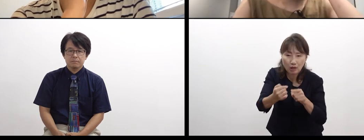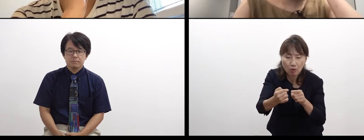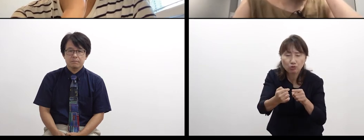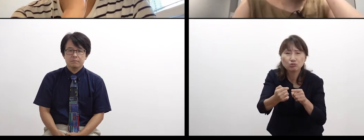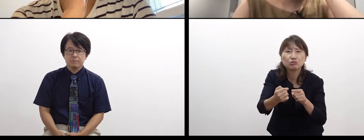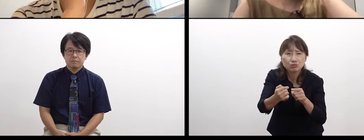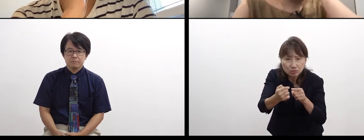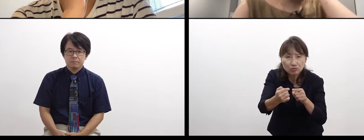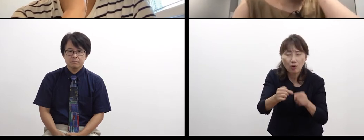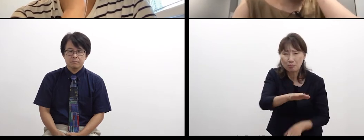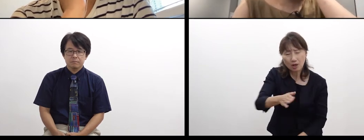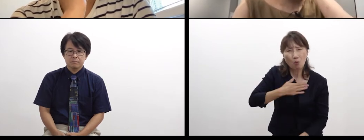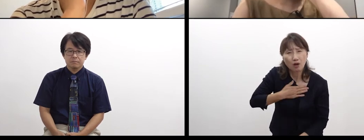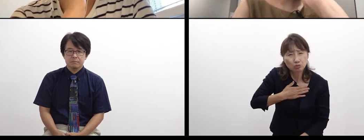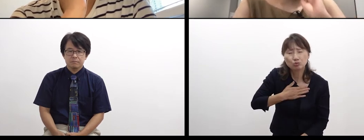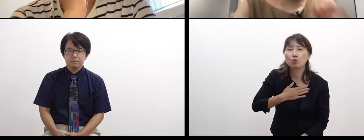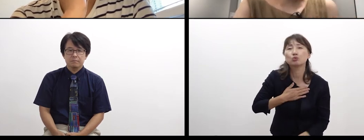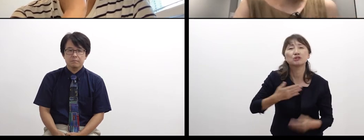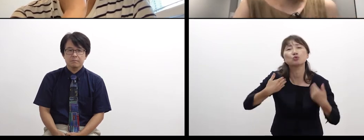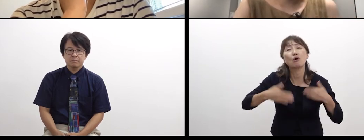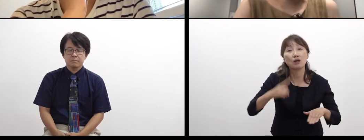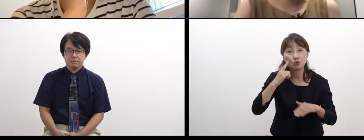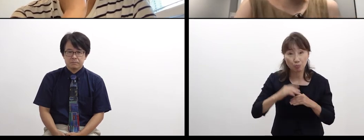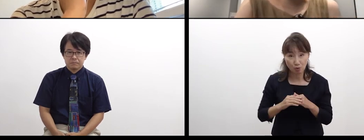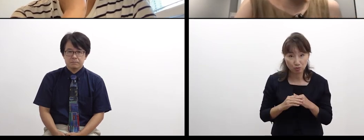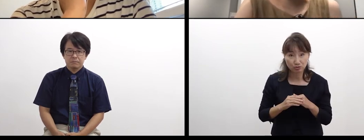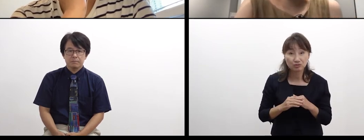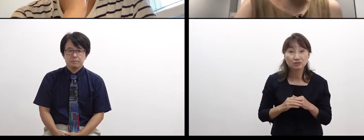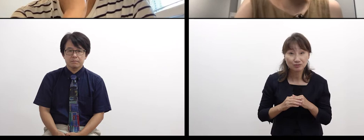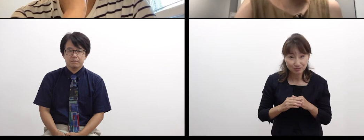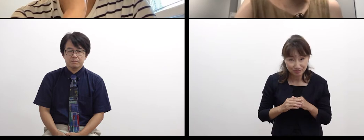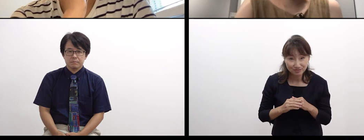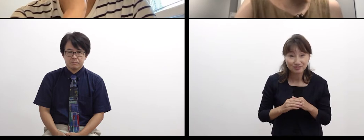or understand. Including that we don’t have to understand it,